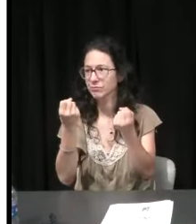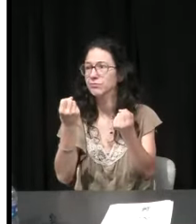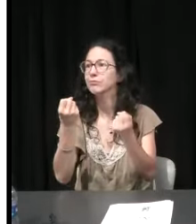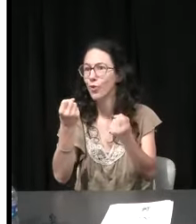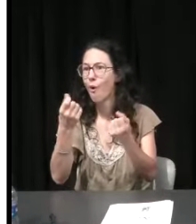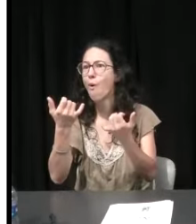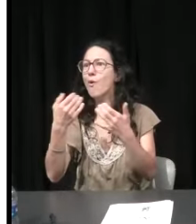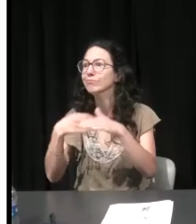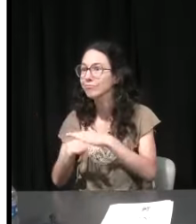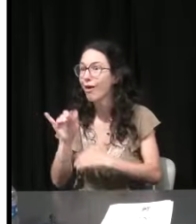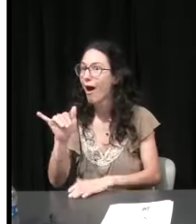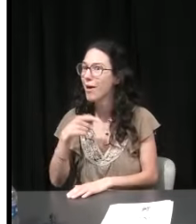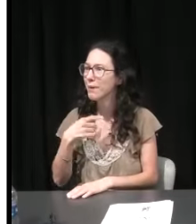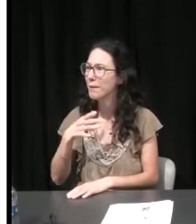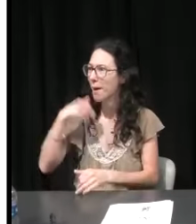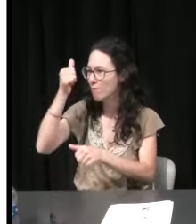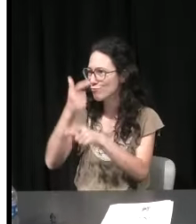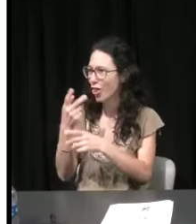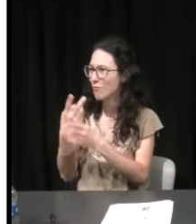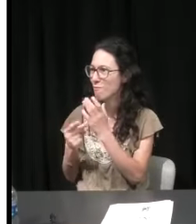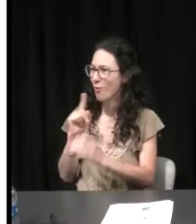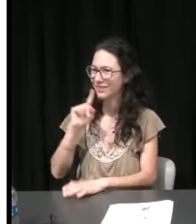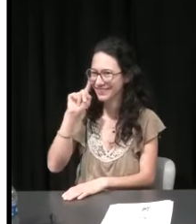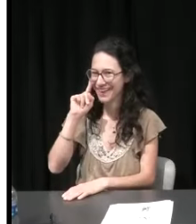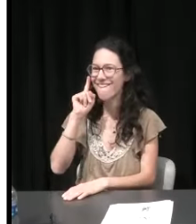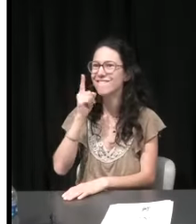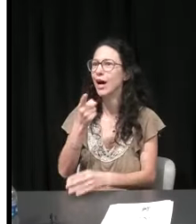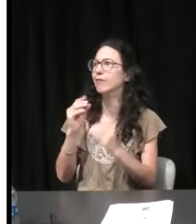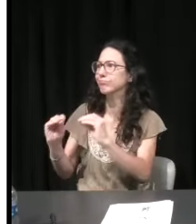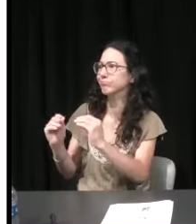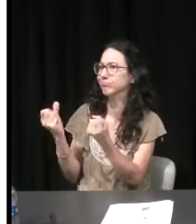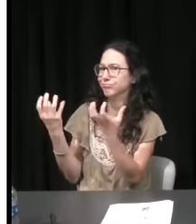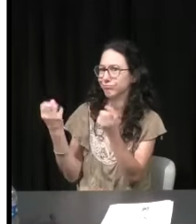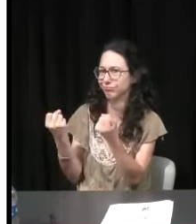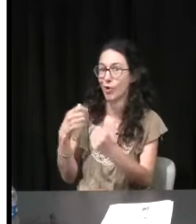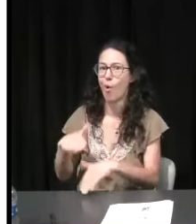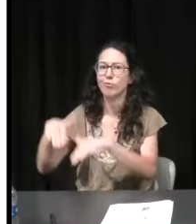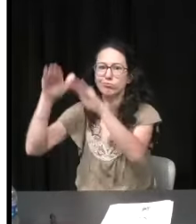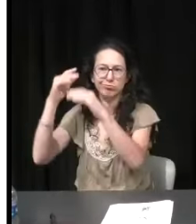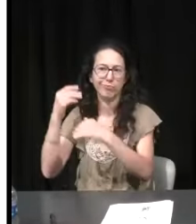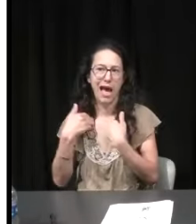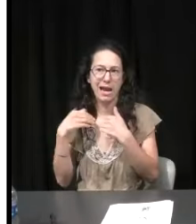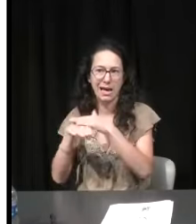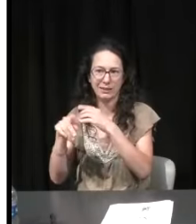ineffective later they learned sign language and then myself and my brother were both deaf and so